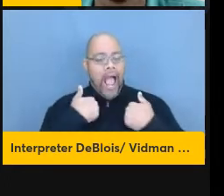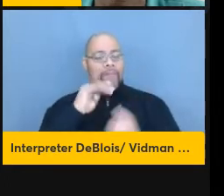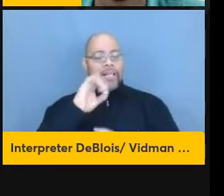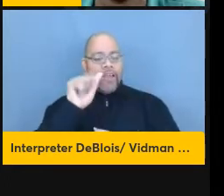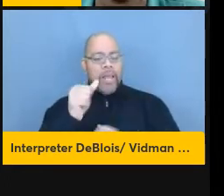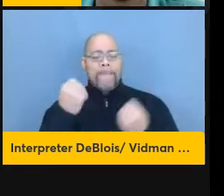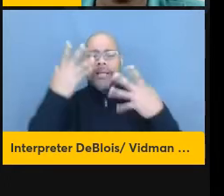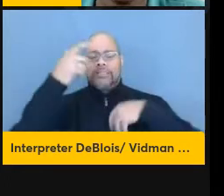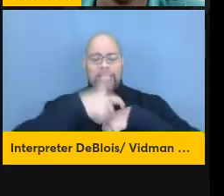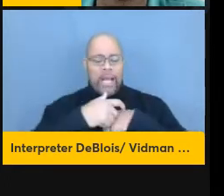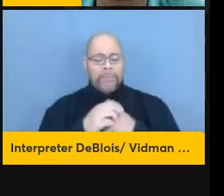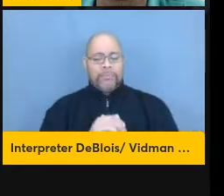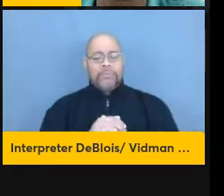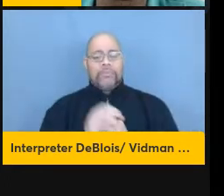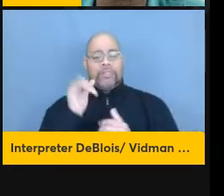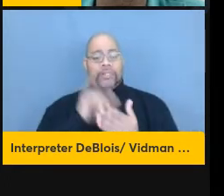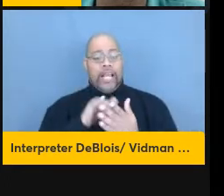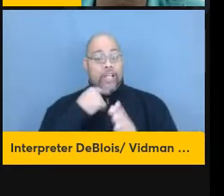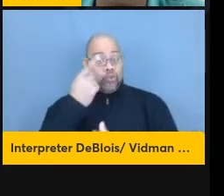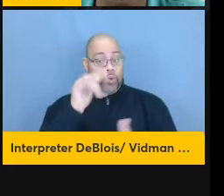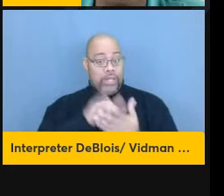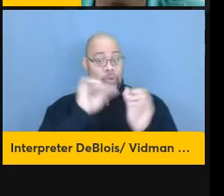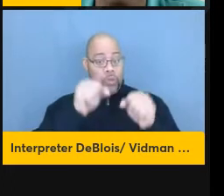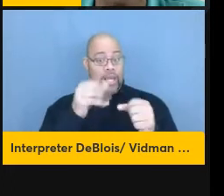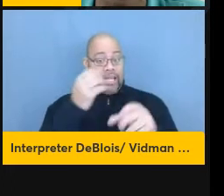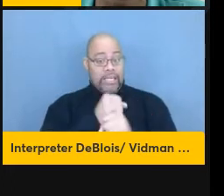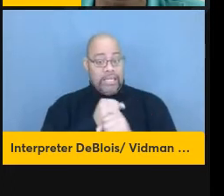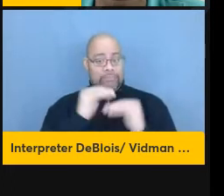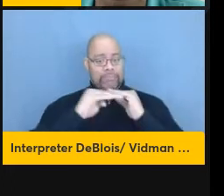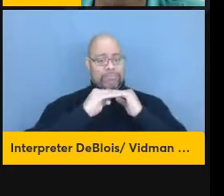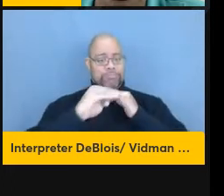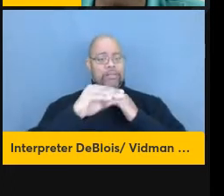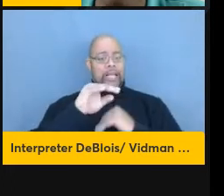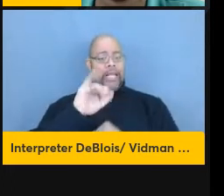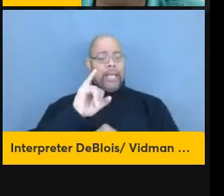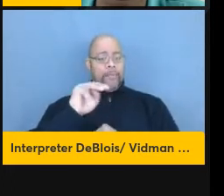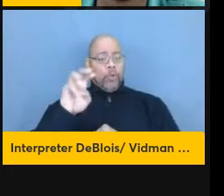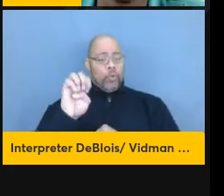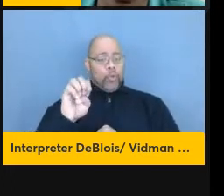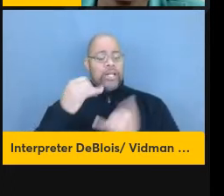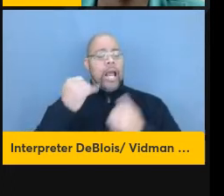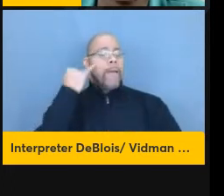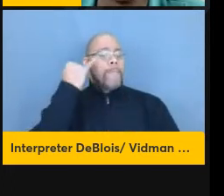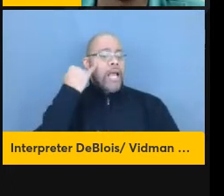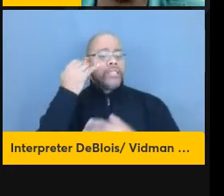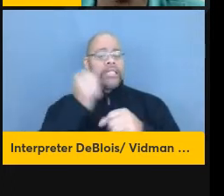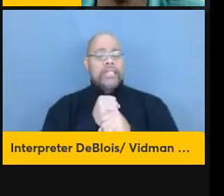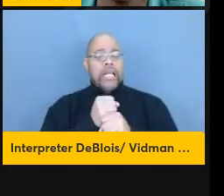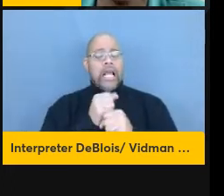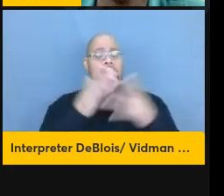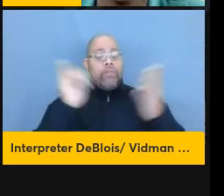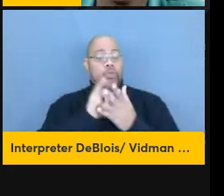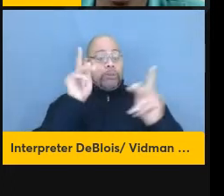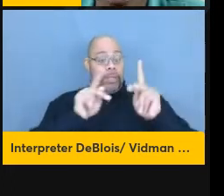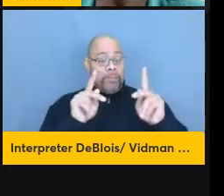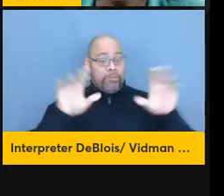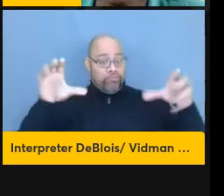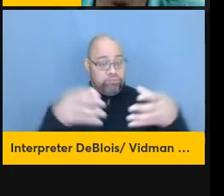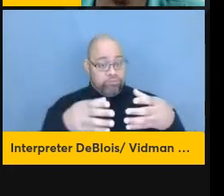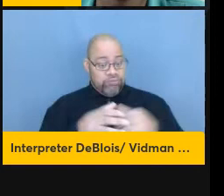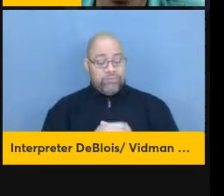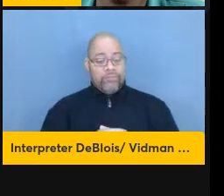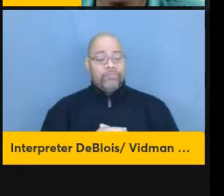times. So he I told you, you could achieve a state of immunity. Now imagine getting a bunch of those people, collecting blood